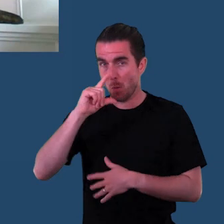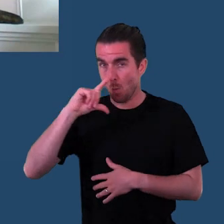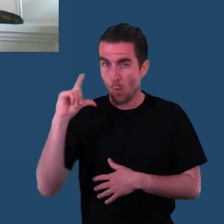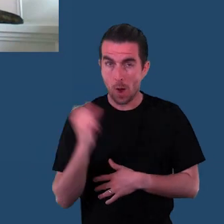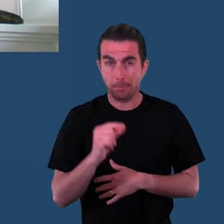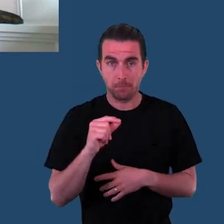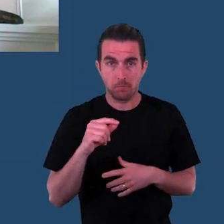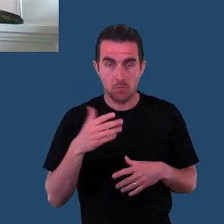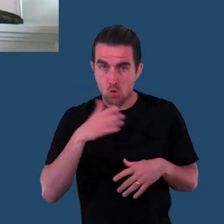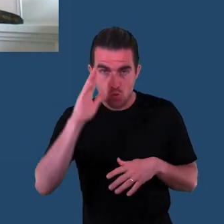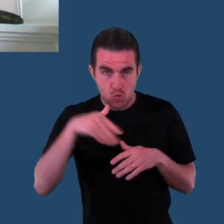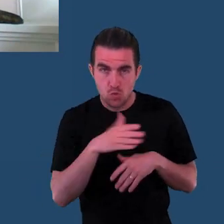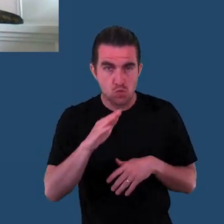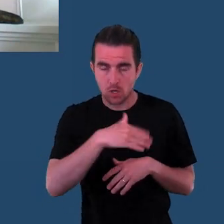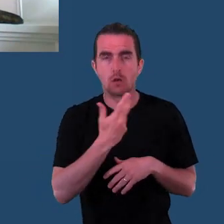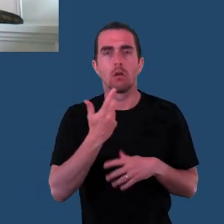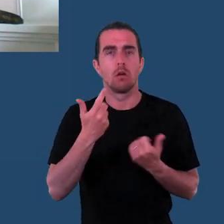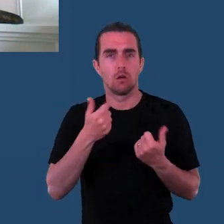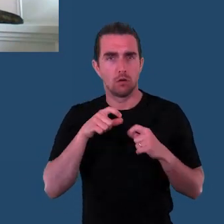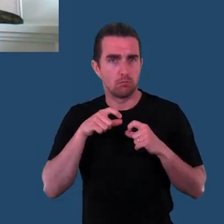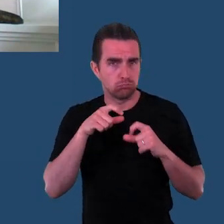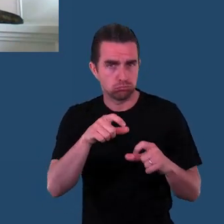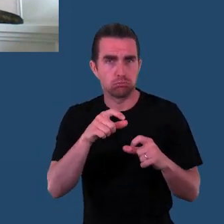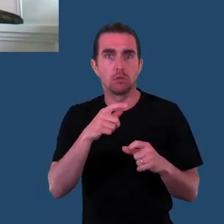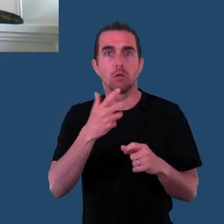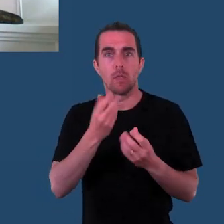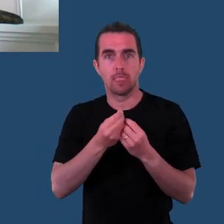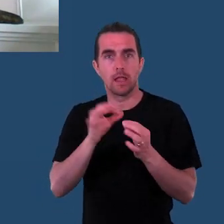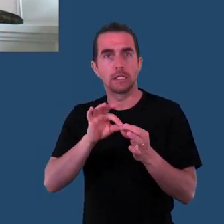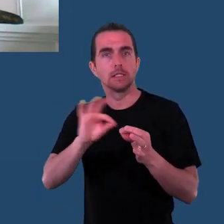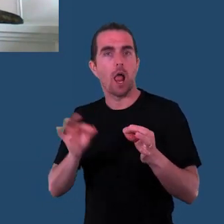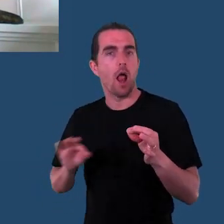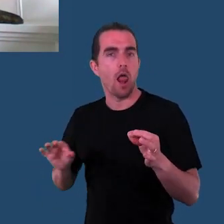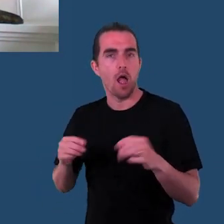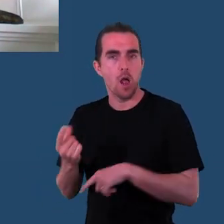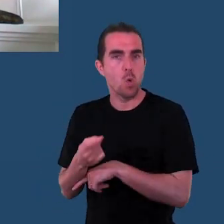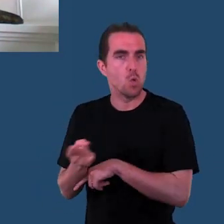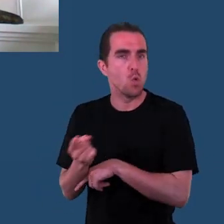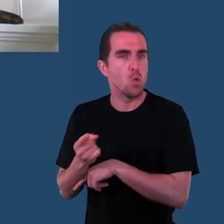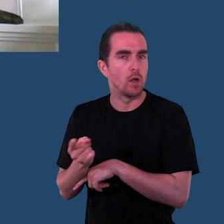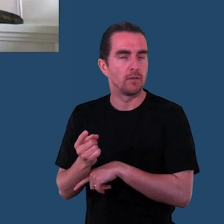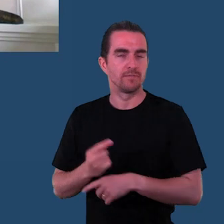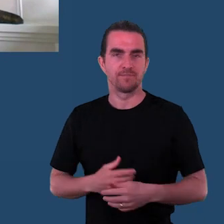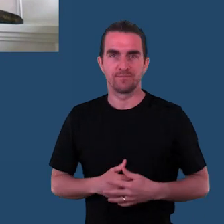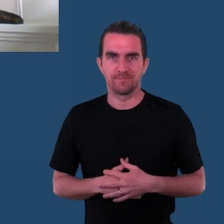if they were very streamlined, and had fins and a distinctive tail.